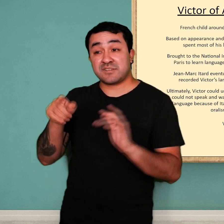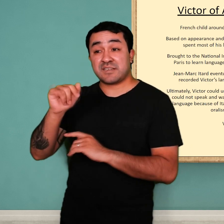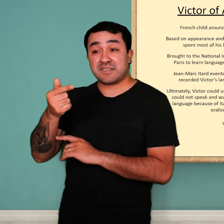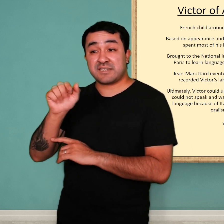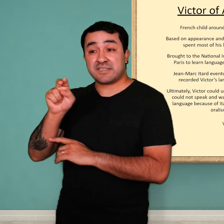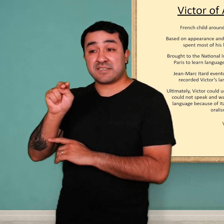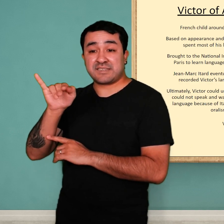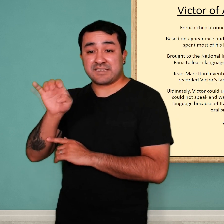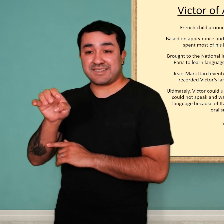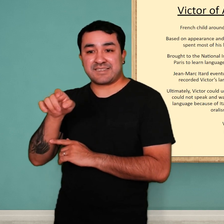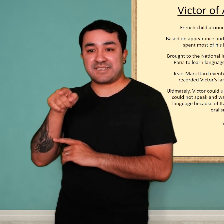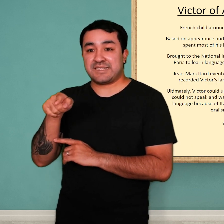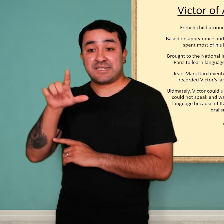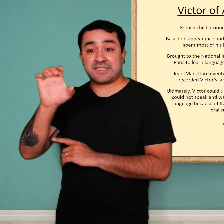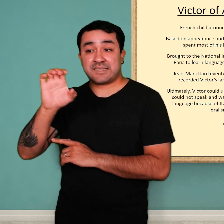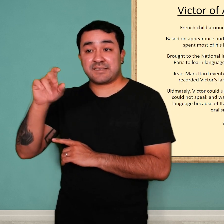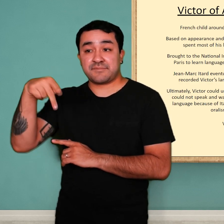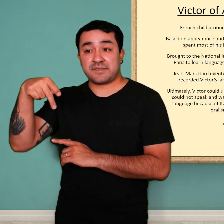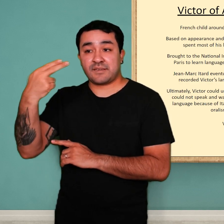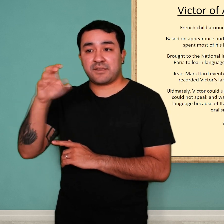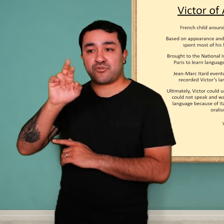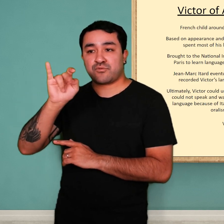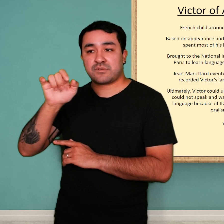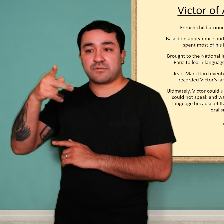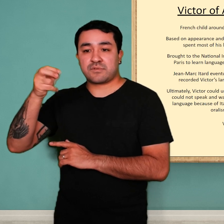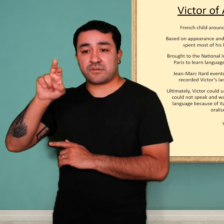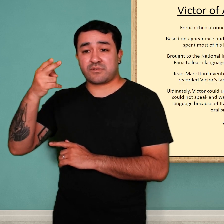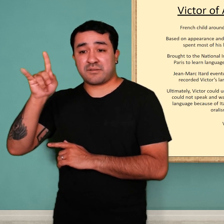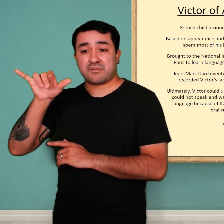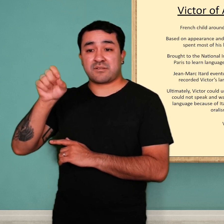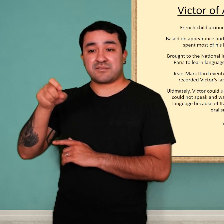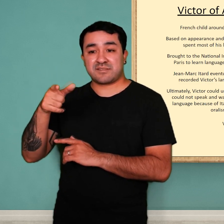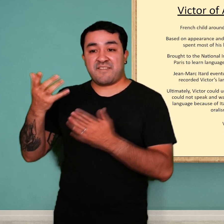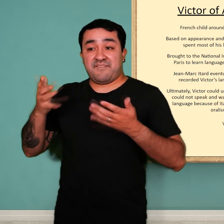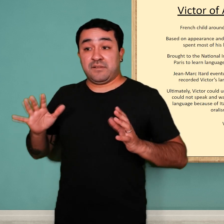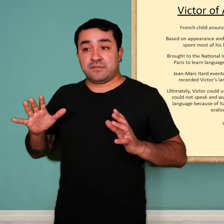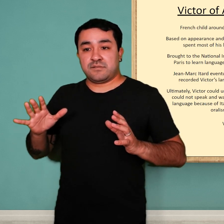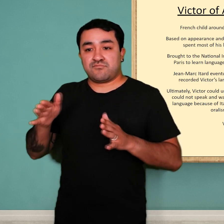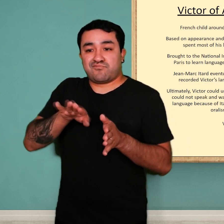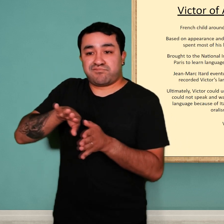discovered after the Critical Period Hypothesis and the work of Noam Chomsky were theorized.